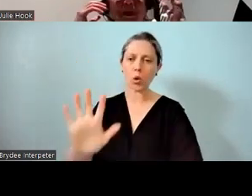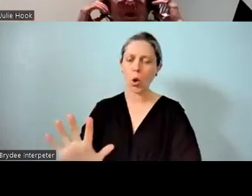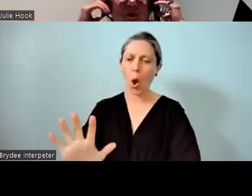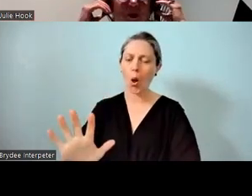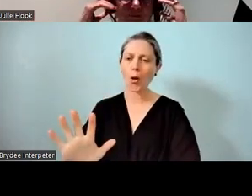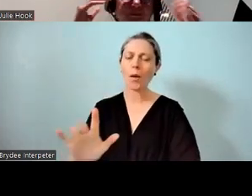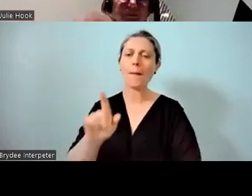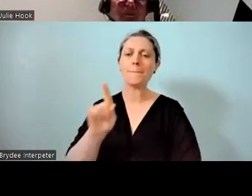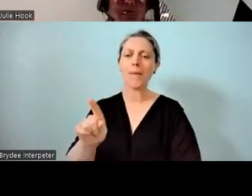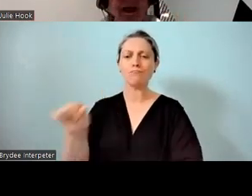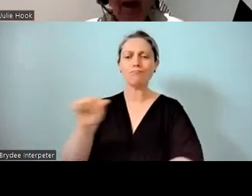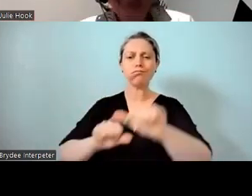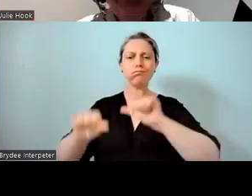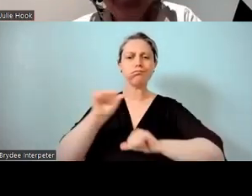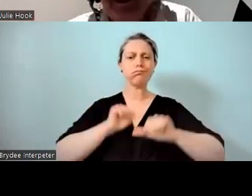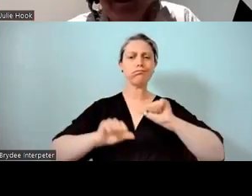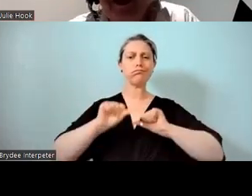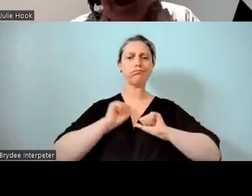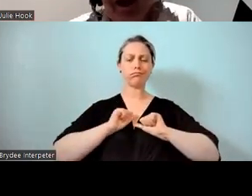But we were able to bring together,